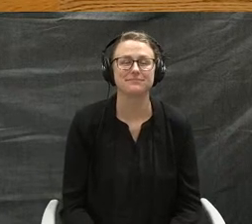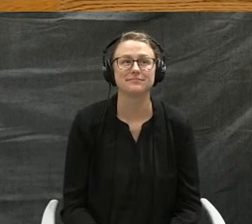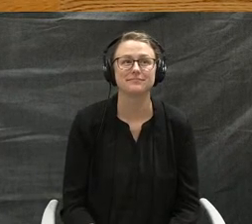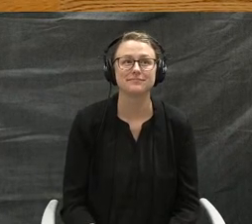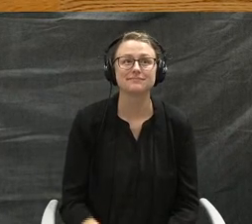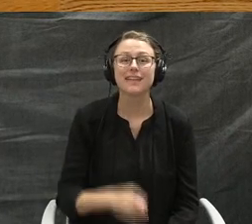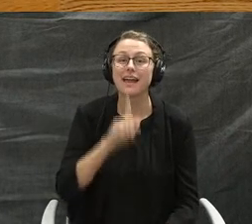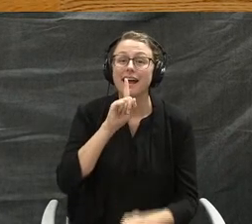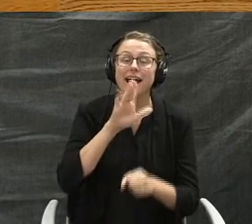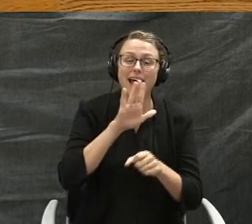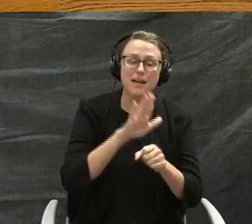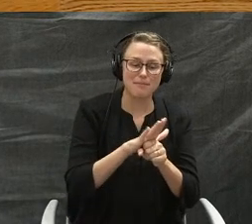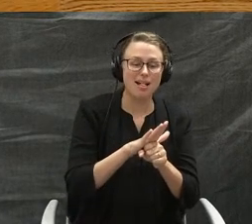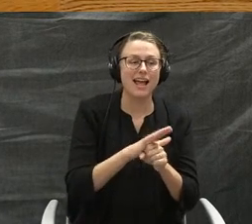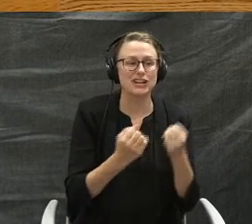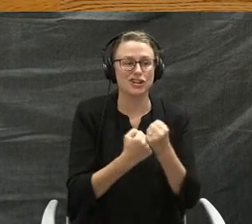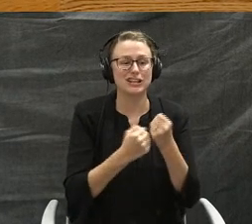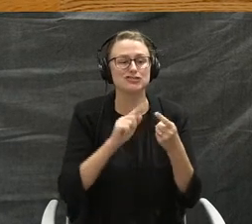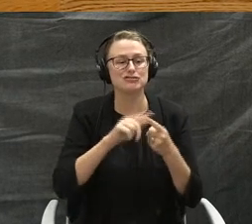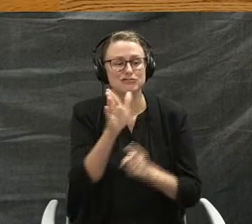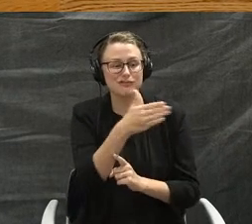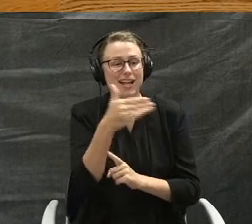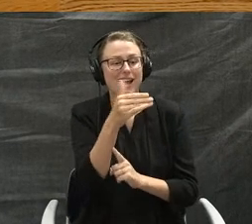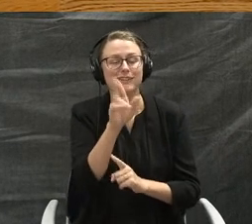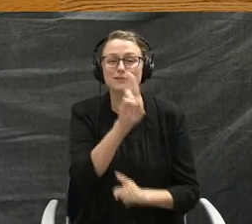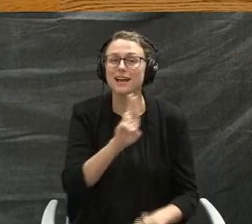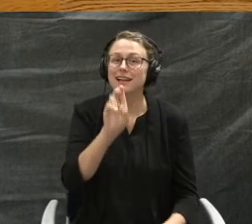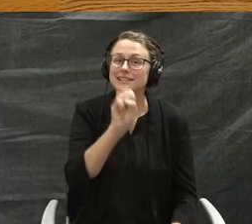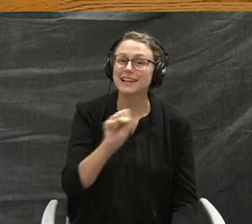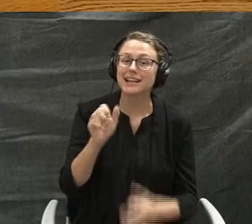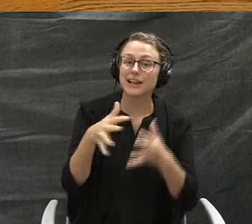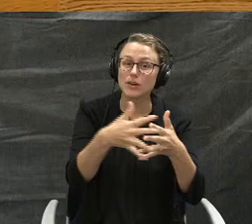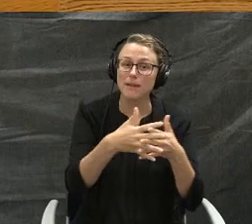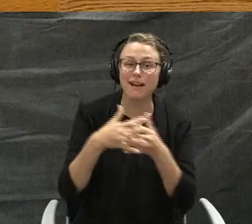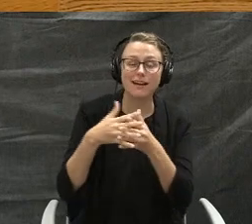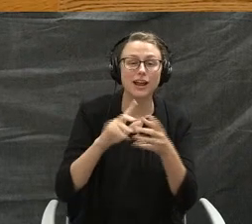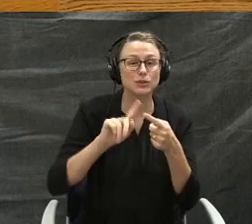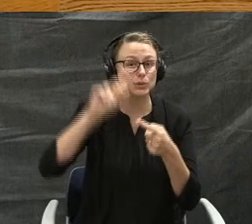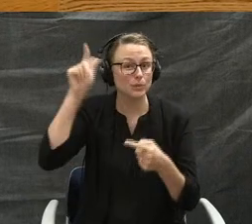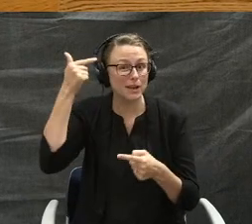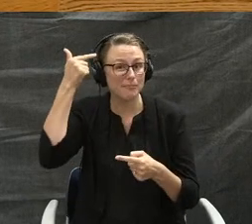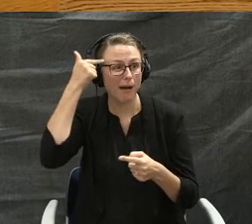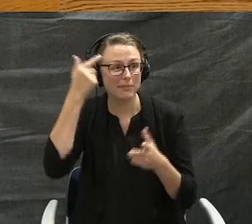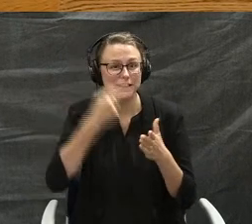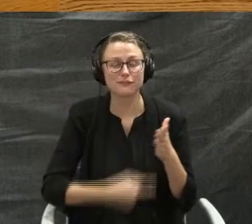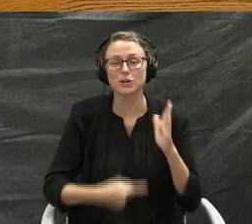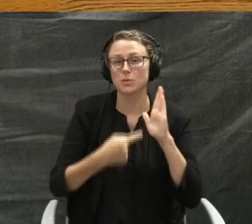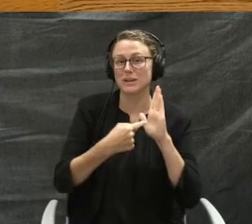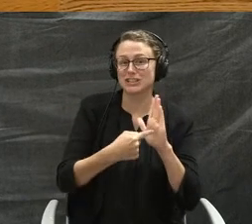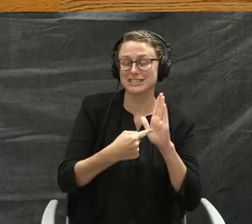I. Play. Into the Republic, for which it